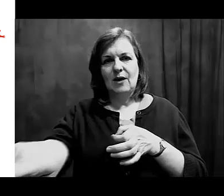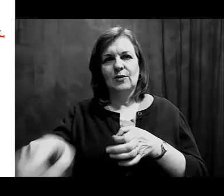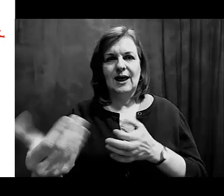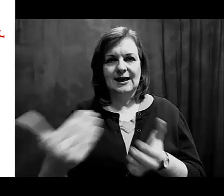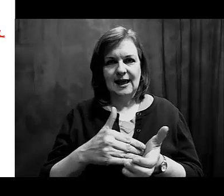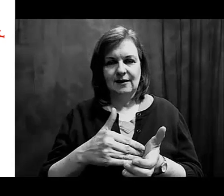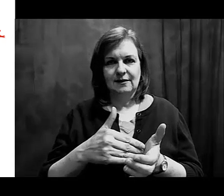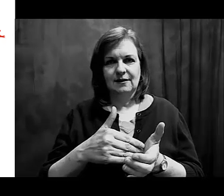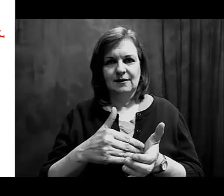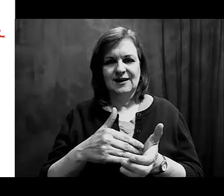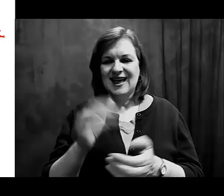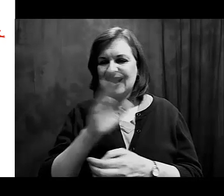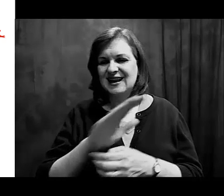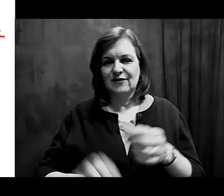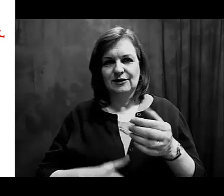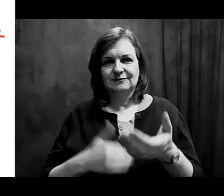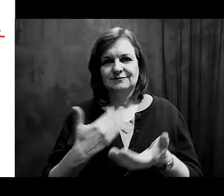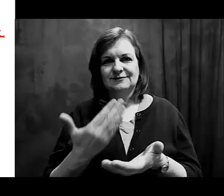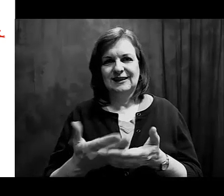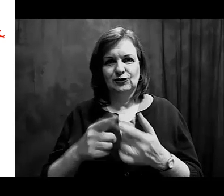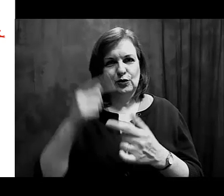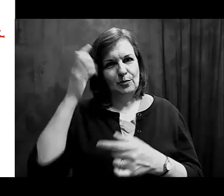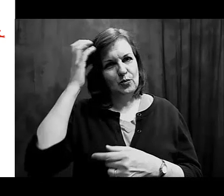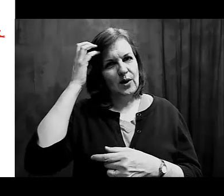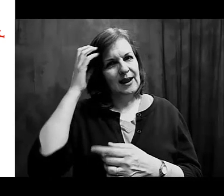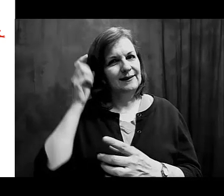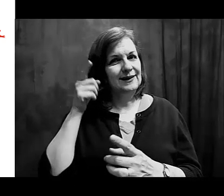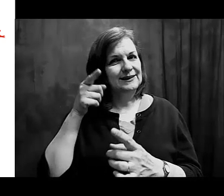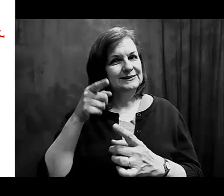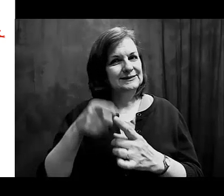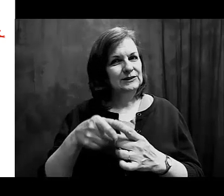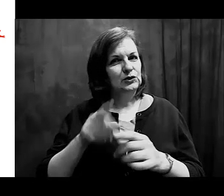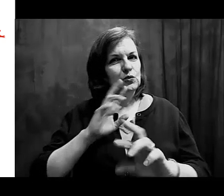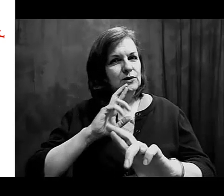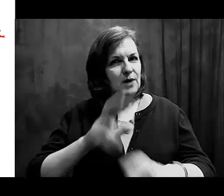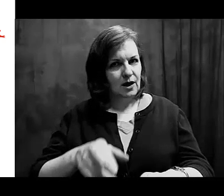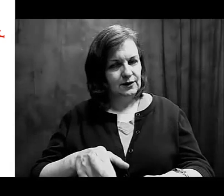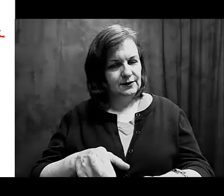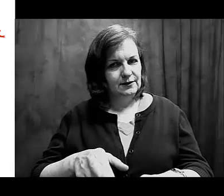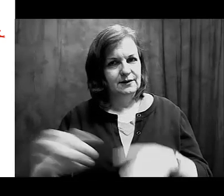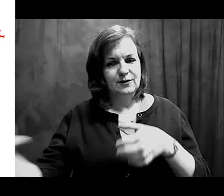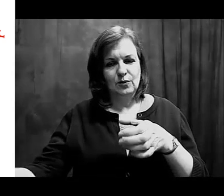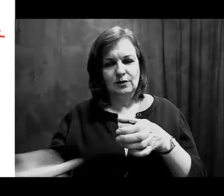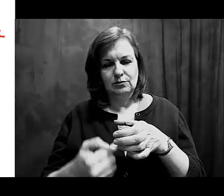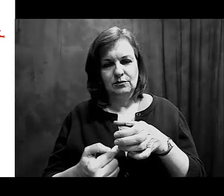it never reaches your brain until after you have responded!